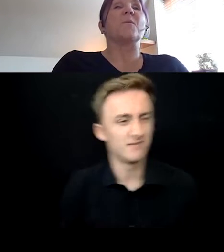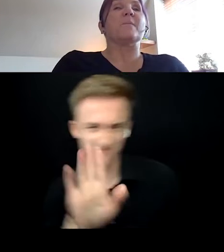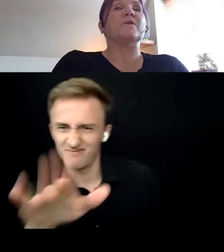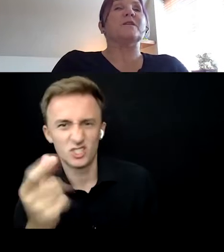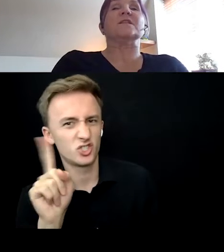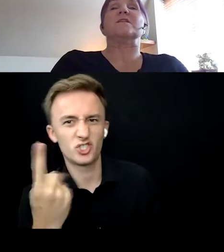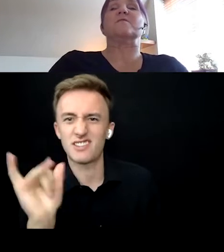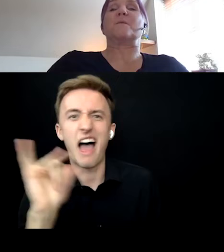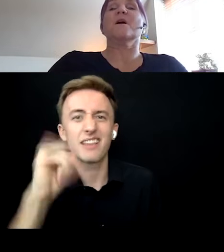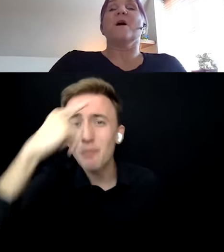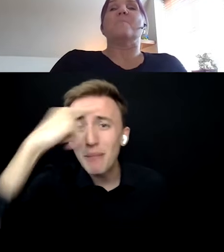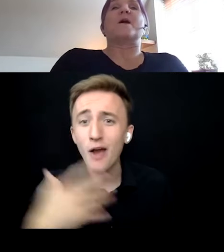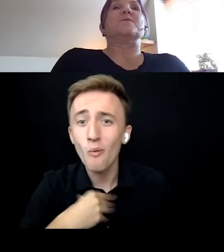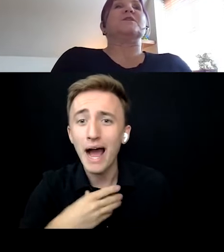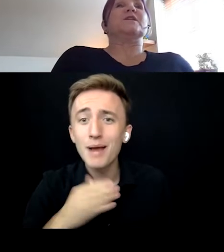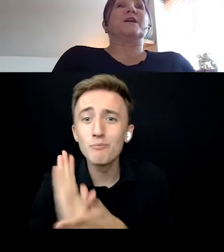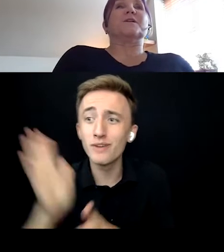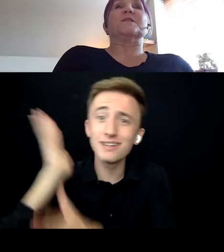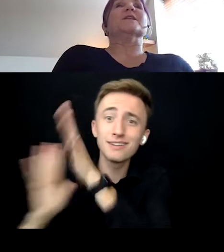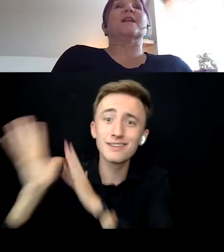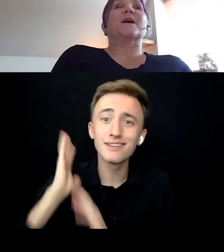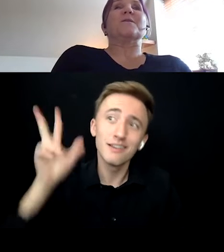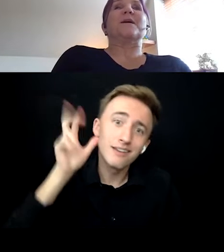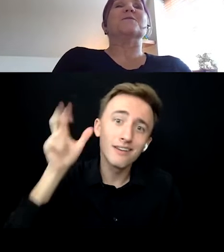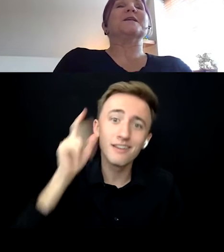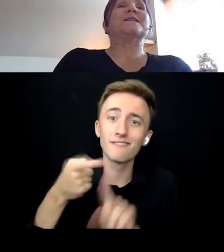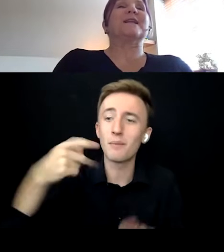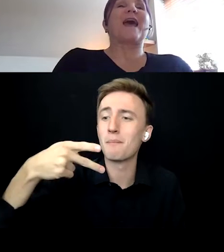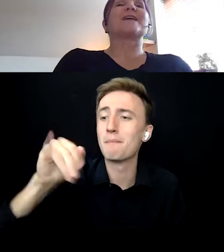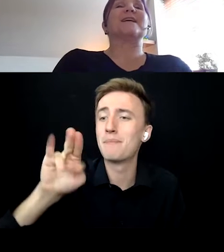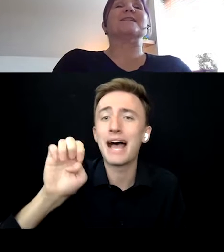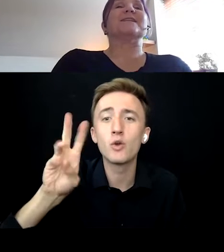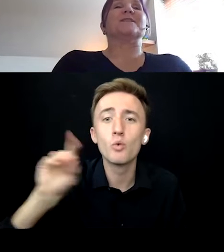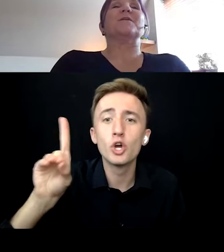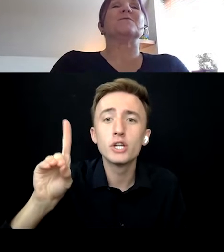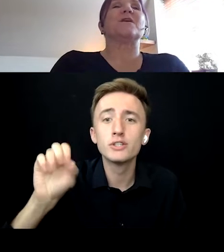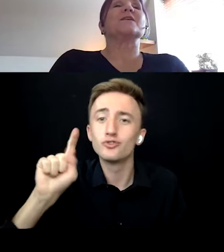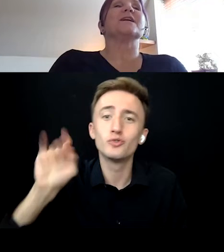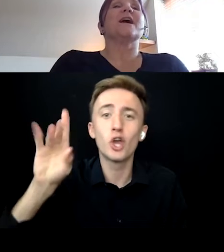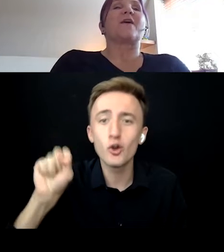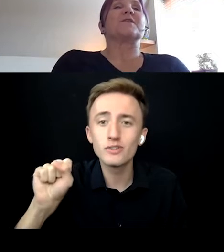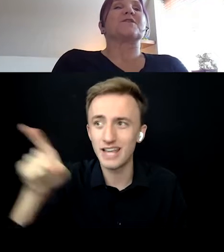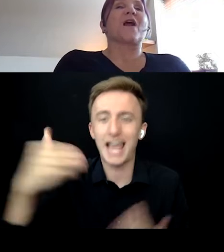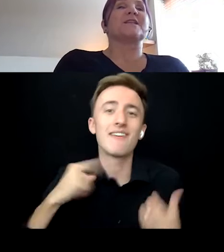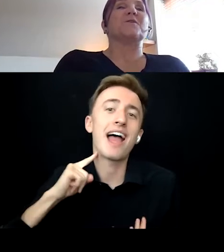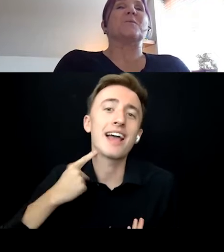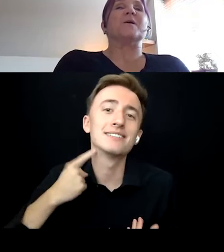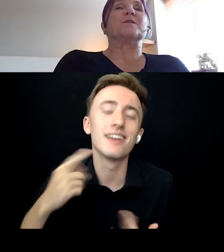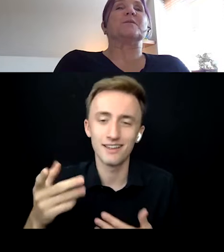and white movies from Pine Word Studios with that voice and accent, it's very aristocratic almost,